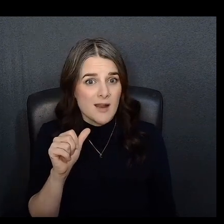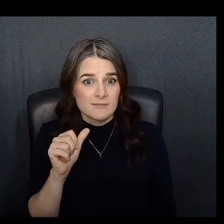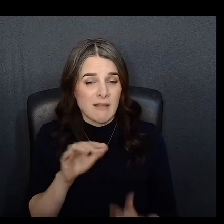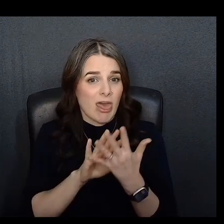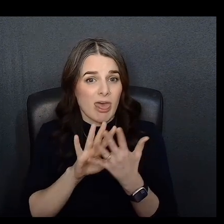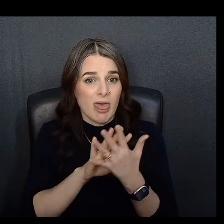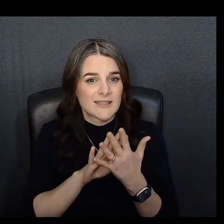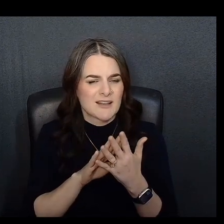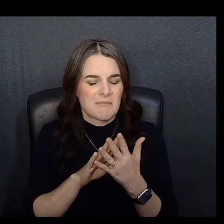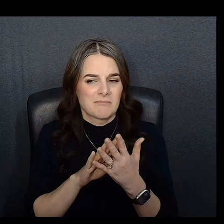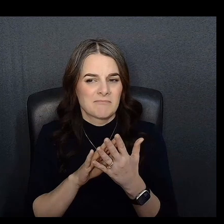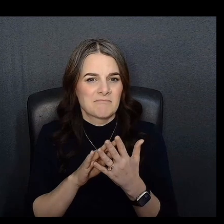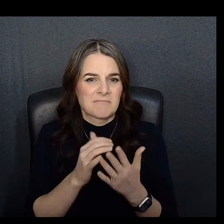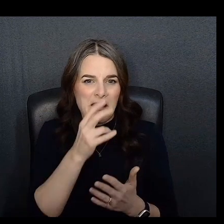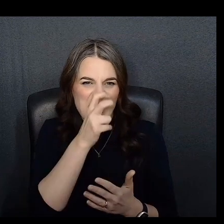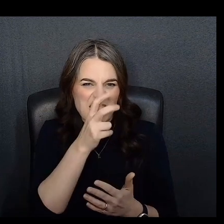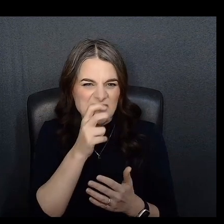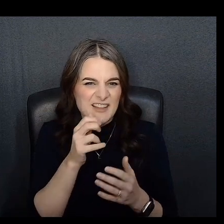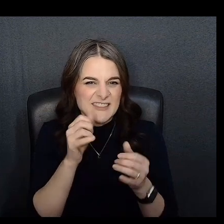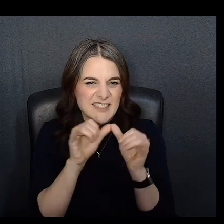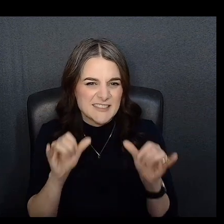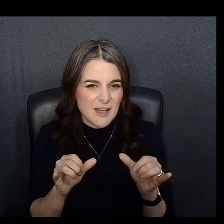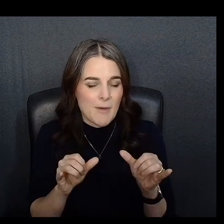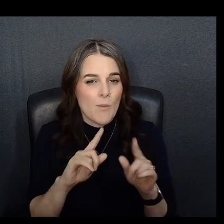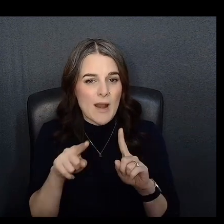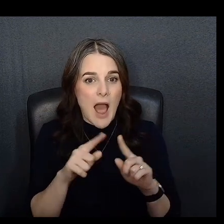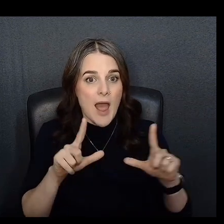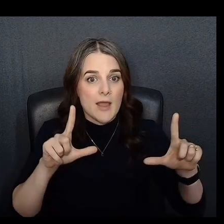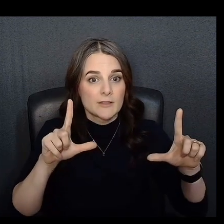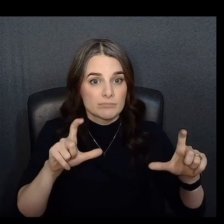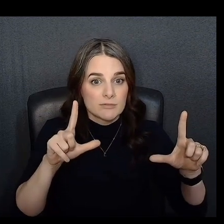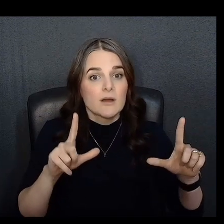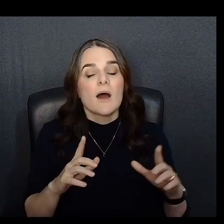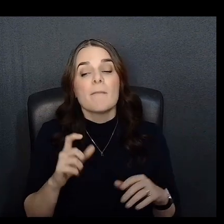But then they do have more comprehensive vocabulary and images here.